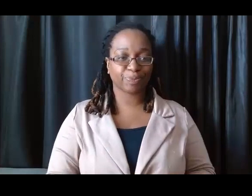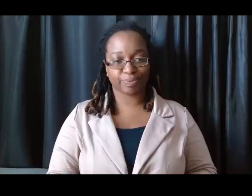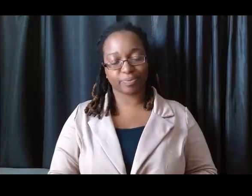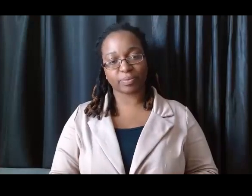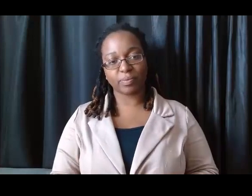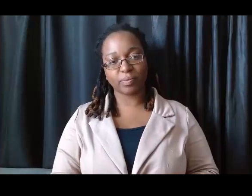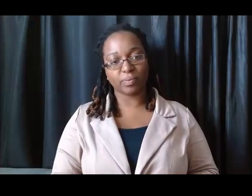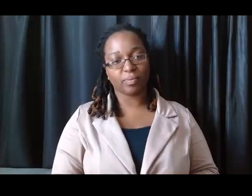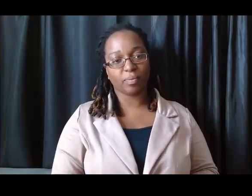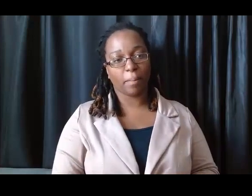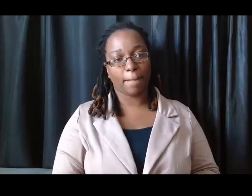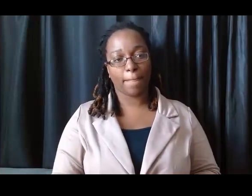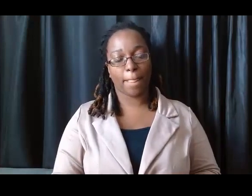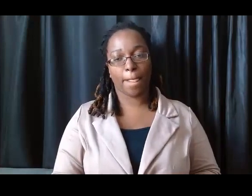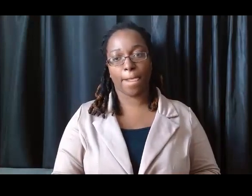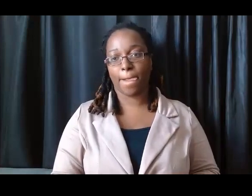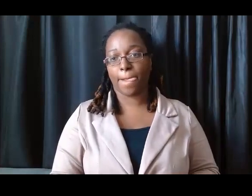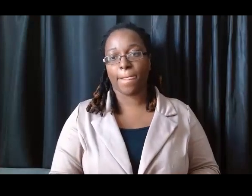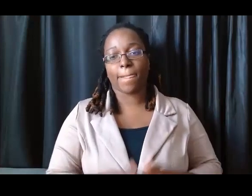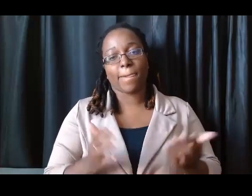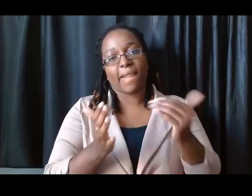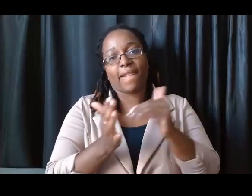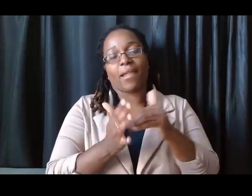Again, there's no crystal ball or no way to know for sure,